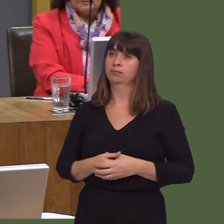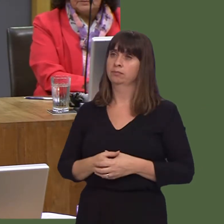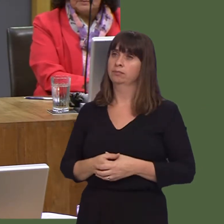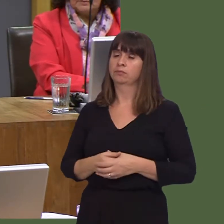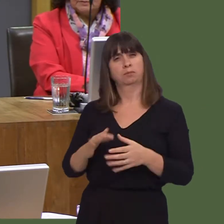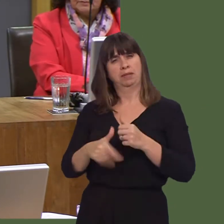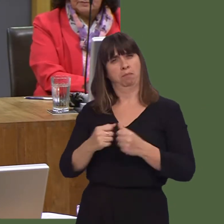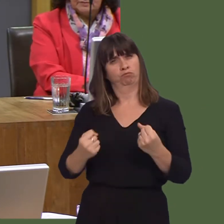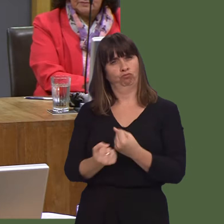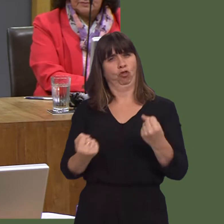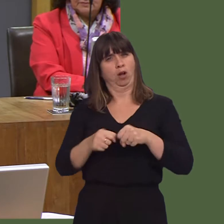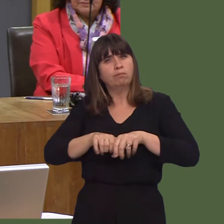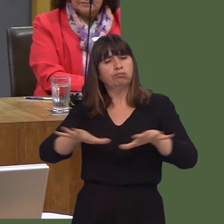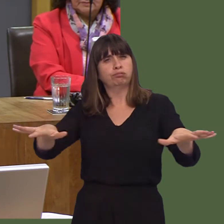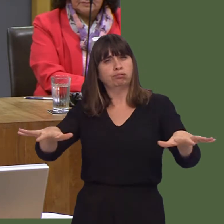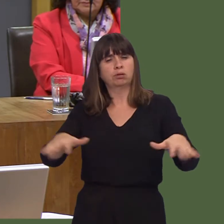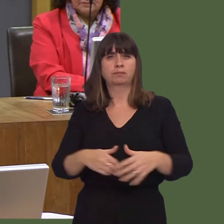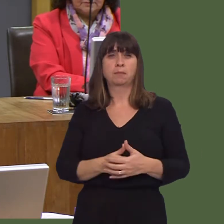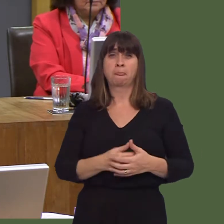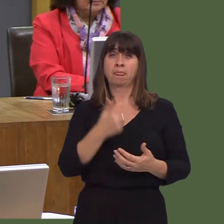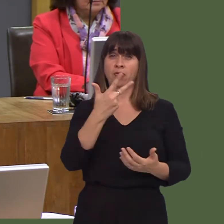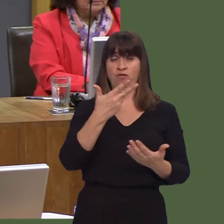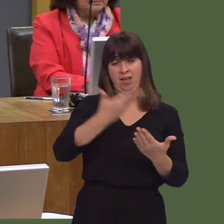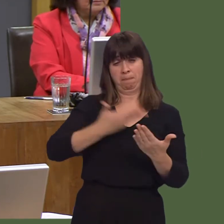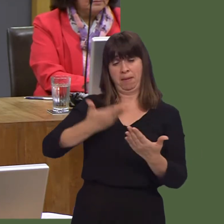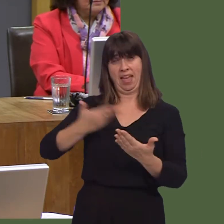I don't think a three-page web consultation, as we've seen with Swansea Council recently